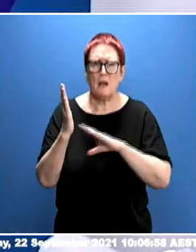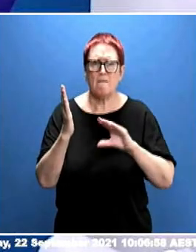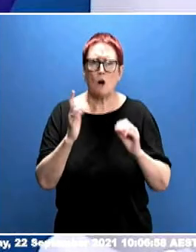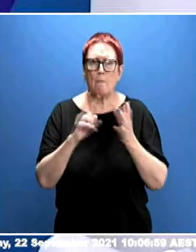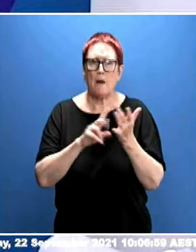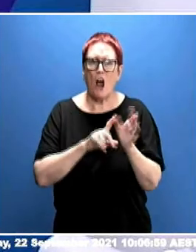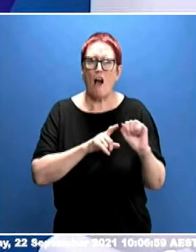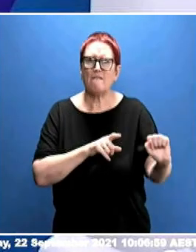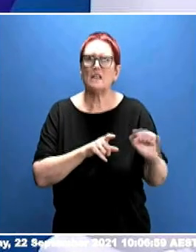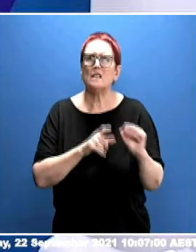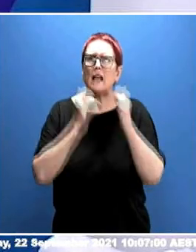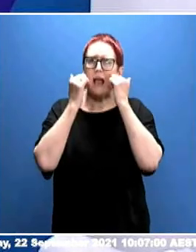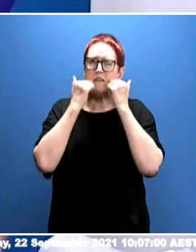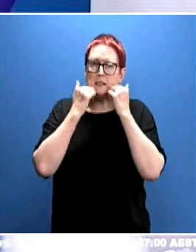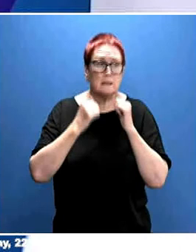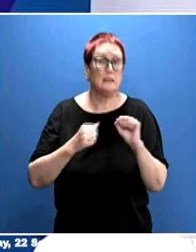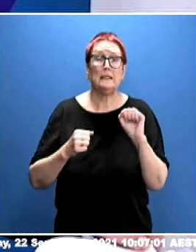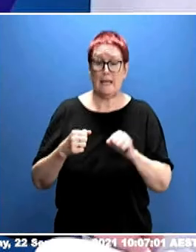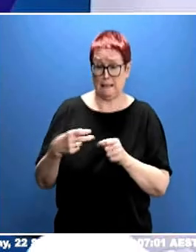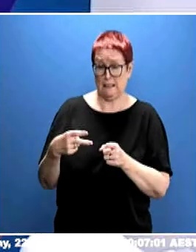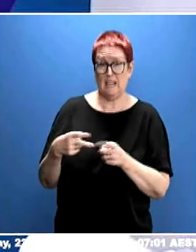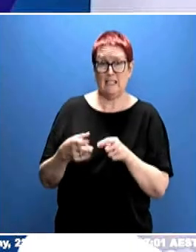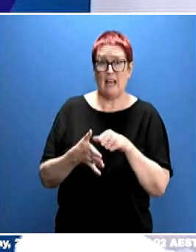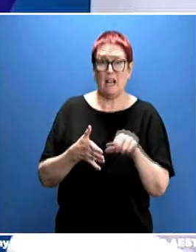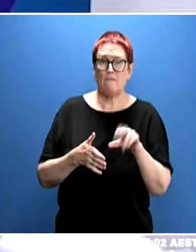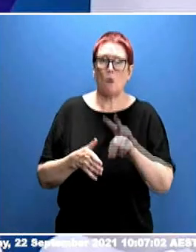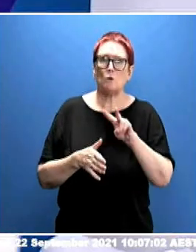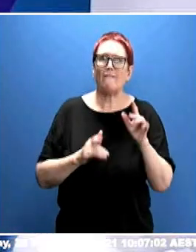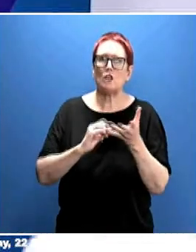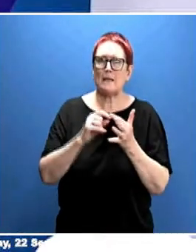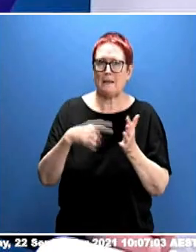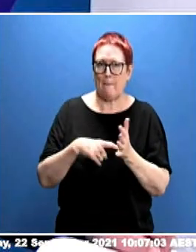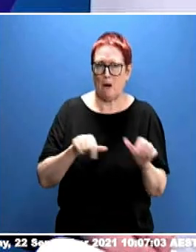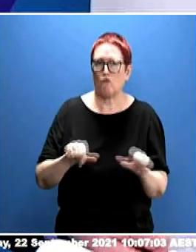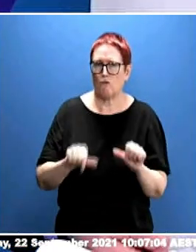Yes. That was in the second letter, Chair, of 21 September. Yes.